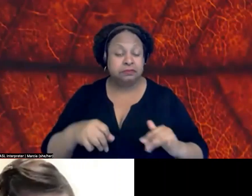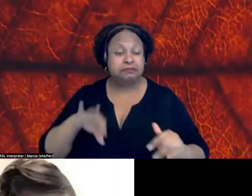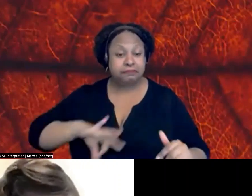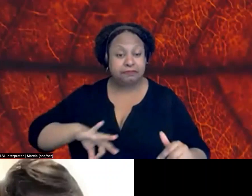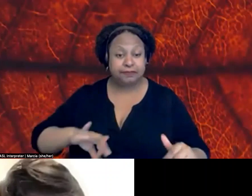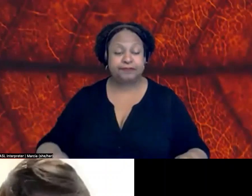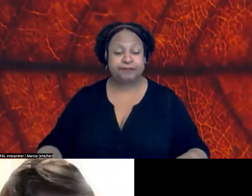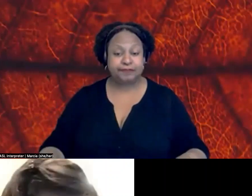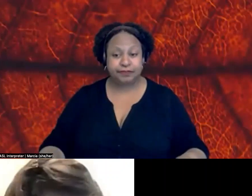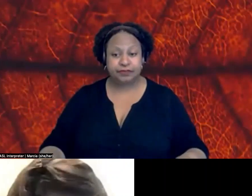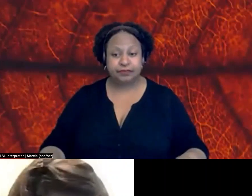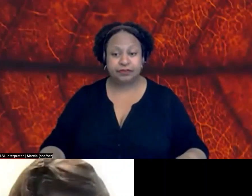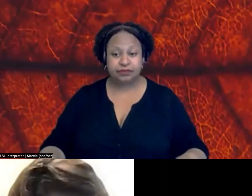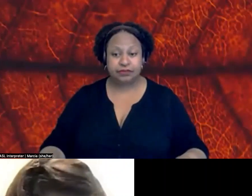Sorry I'm just making sure I got everything.